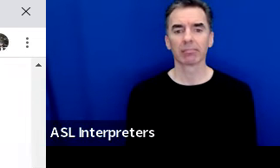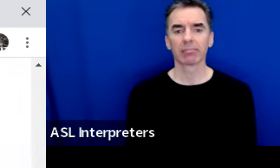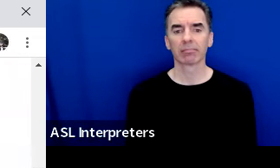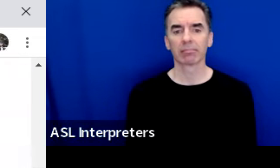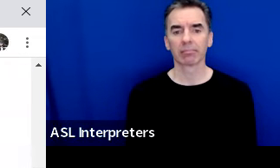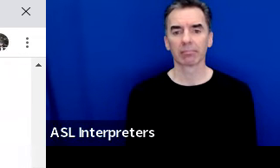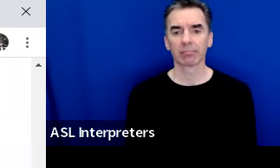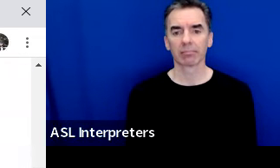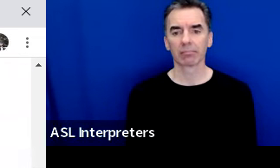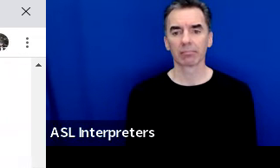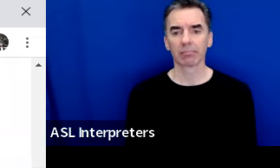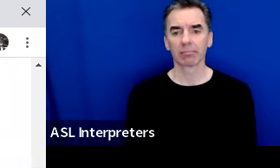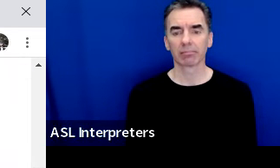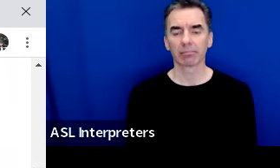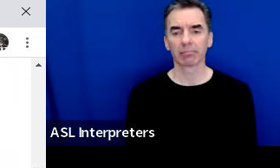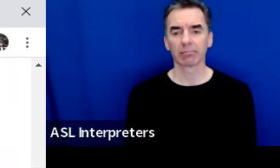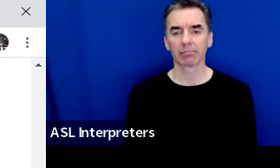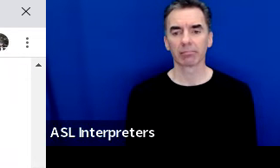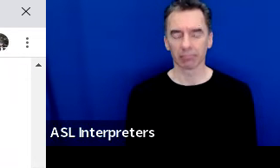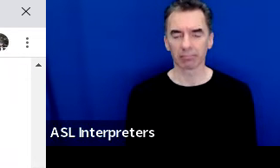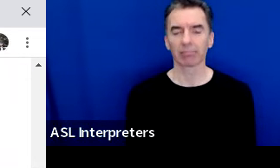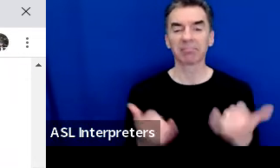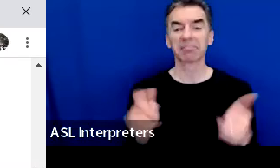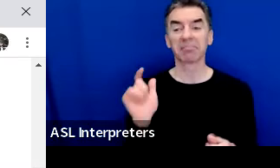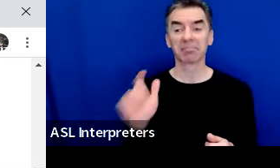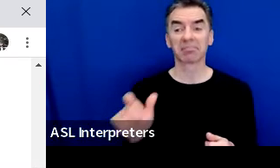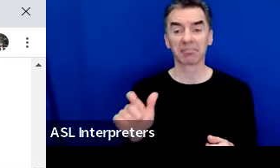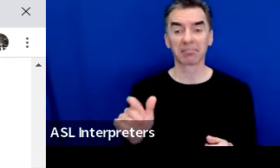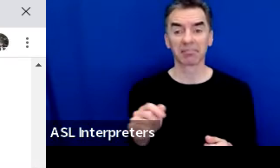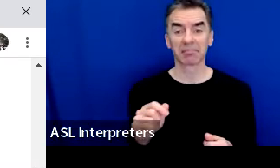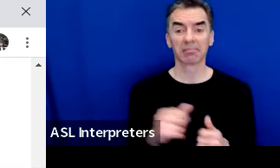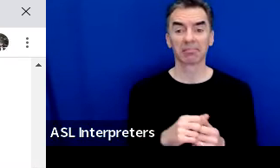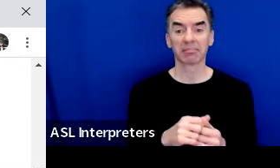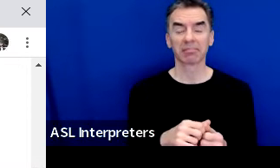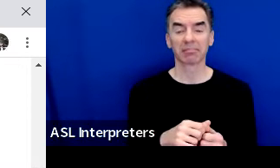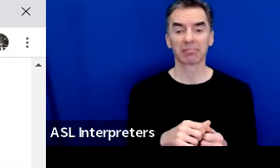I'm not going to get to the details, but if they flip this. So you can set.